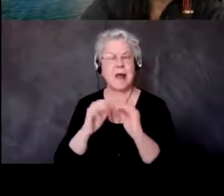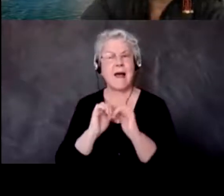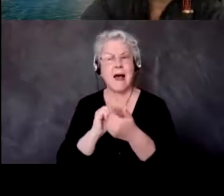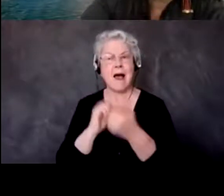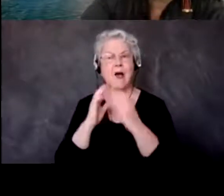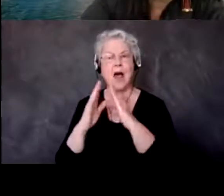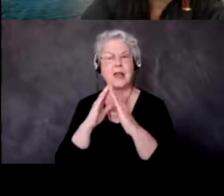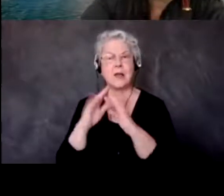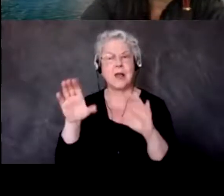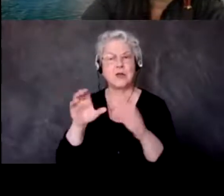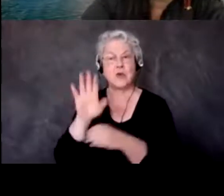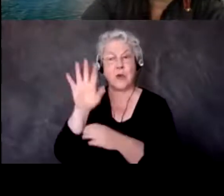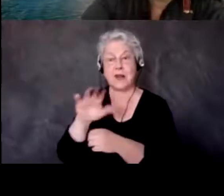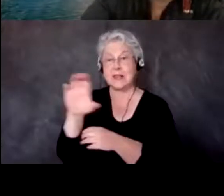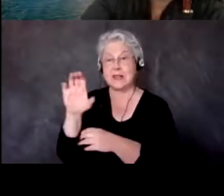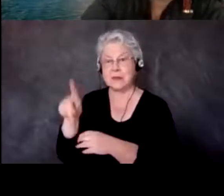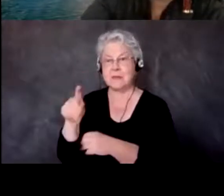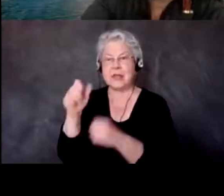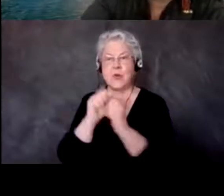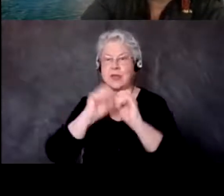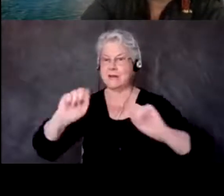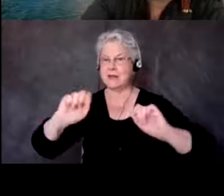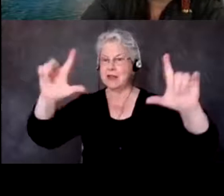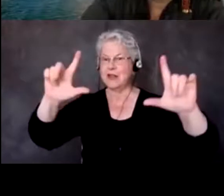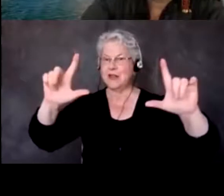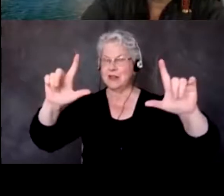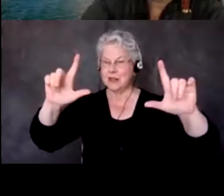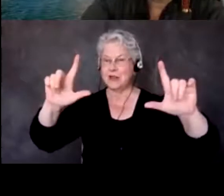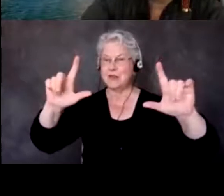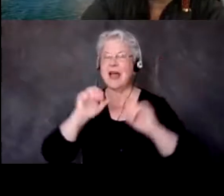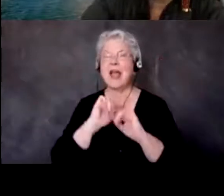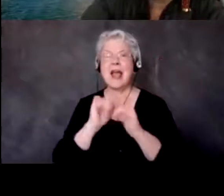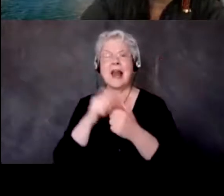their CCP using Zoom and the different ways that they engaged their community.